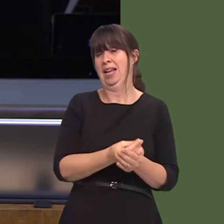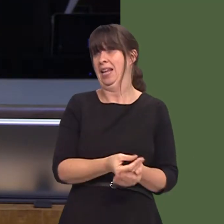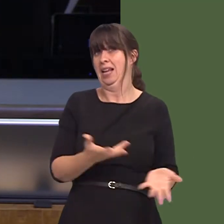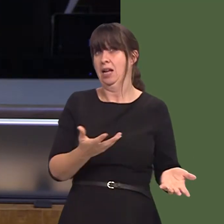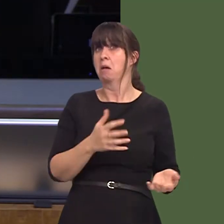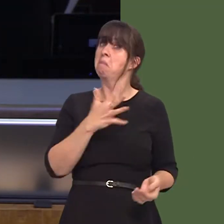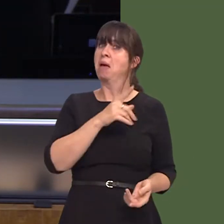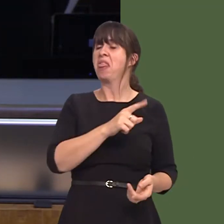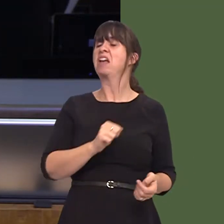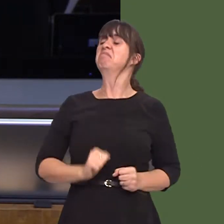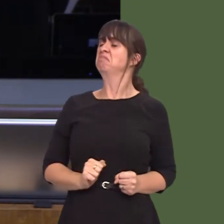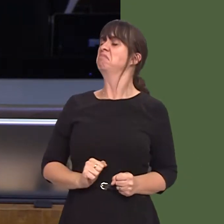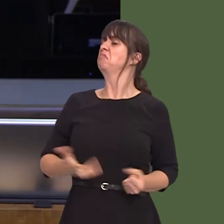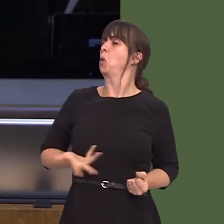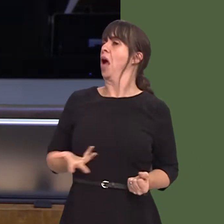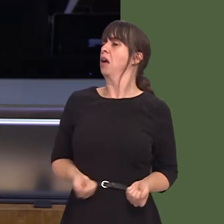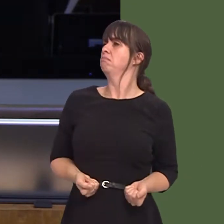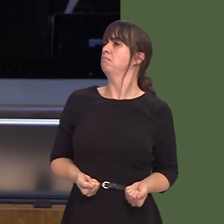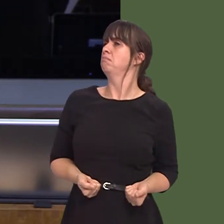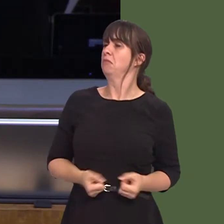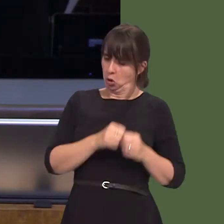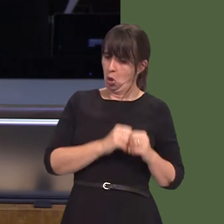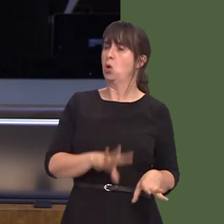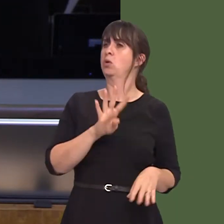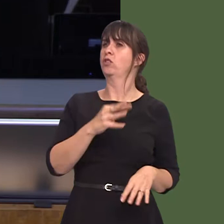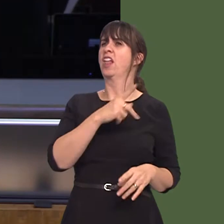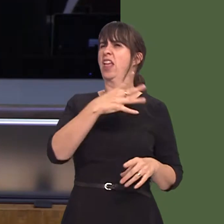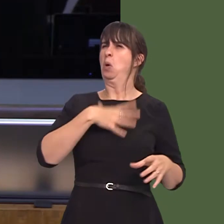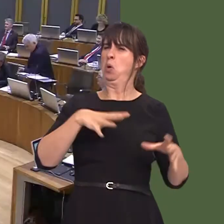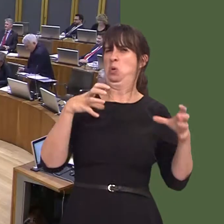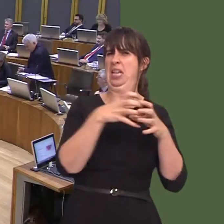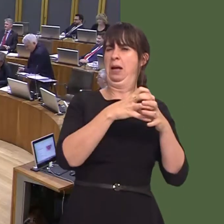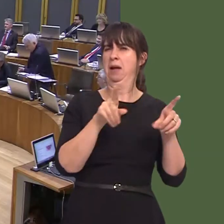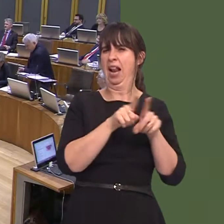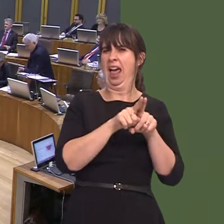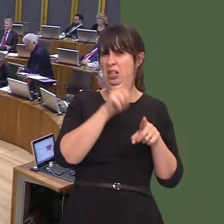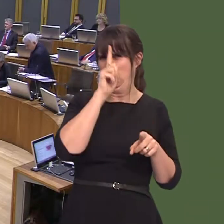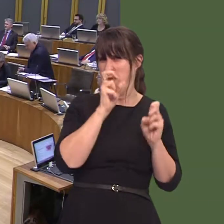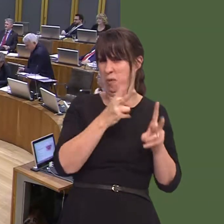face, which they may well want to do in order to keep the fourth reich together.